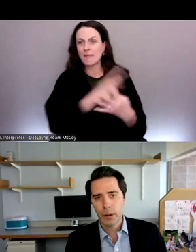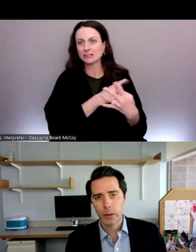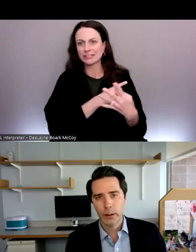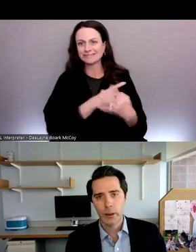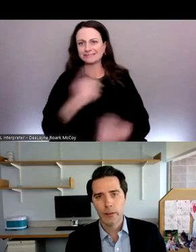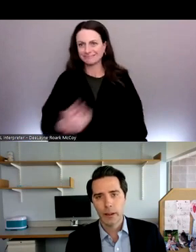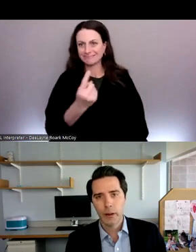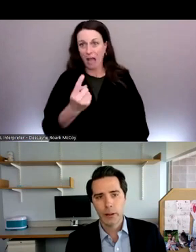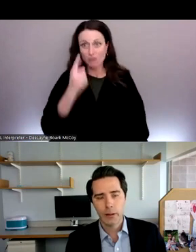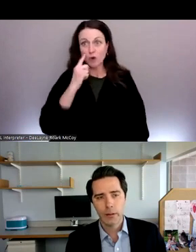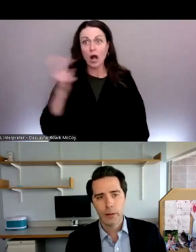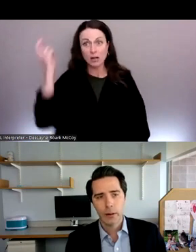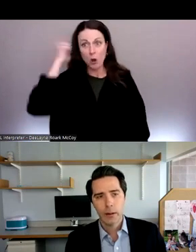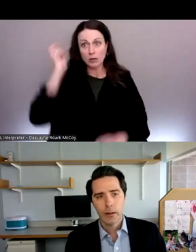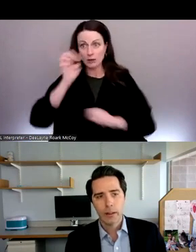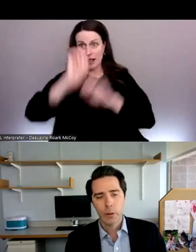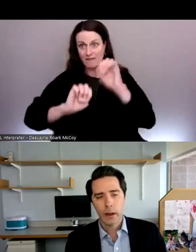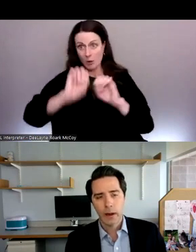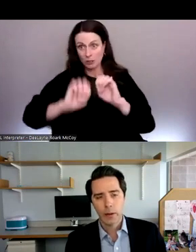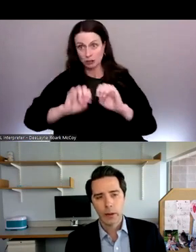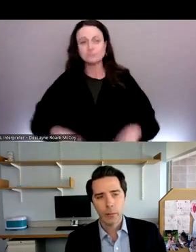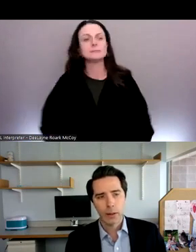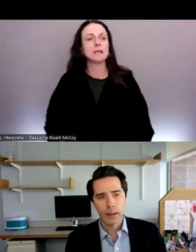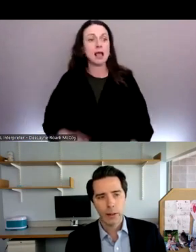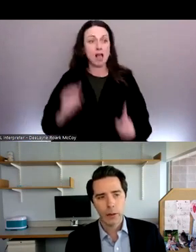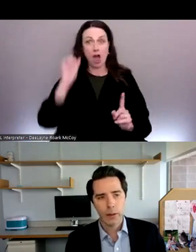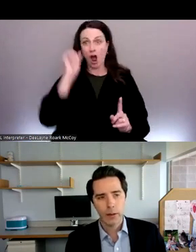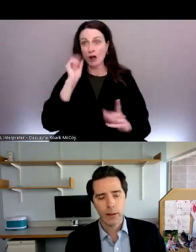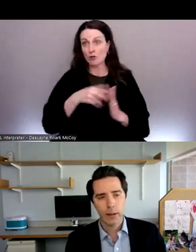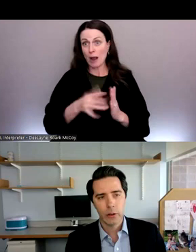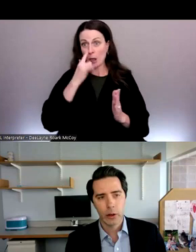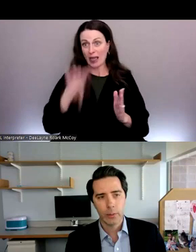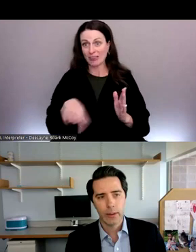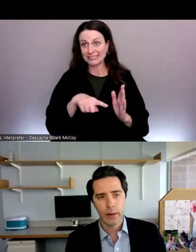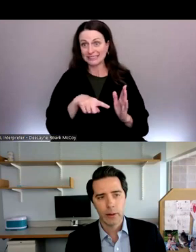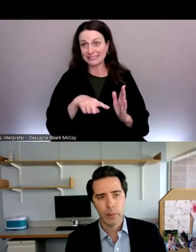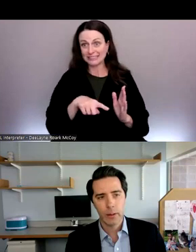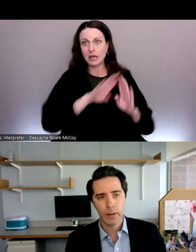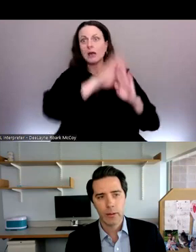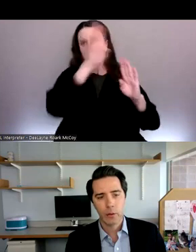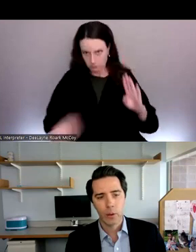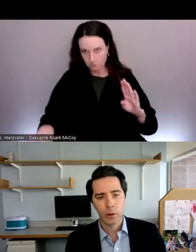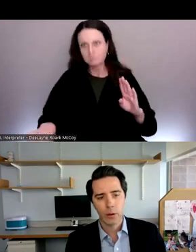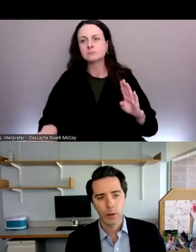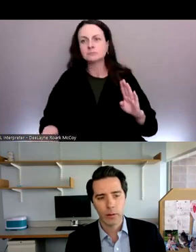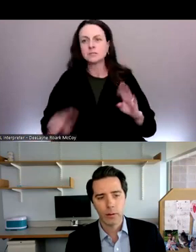for a cochlear implant evaluation this is what the audiogram looks like so it's